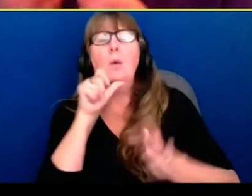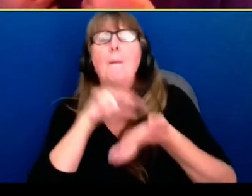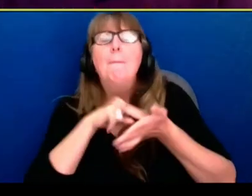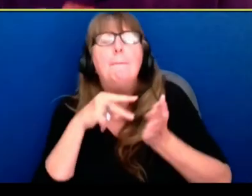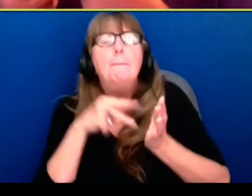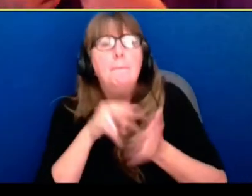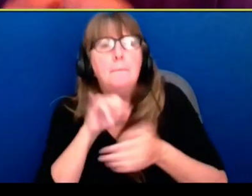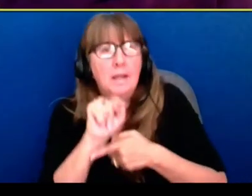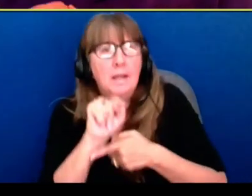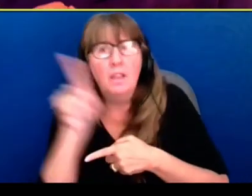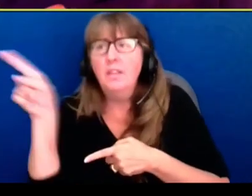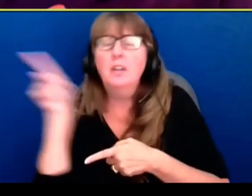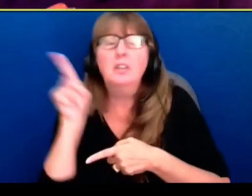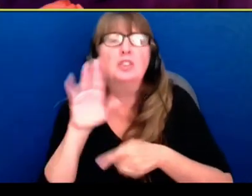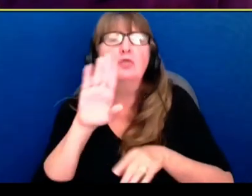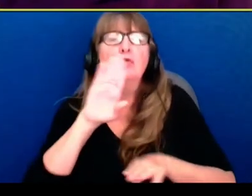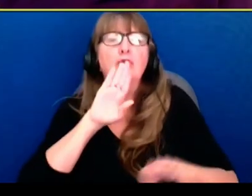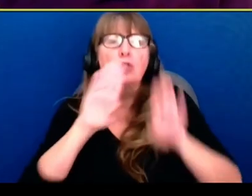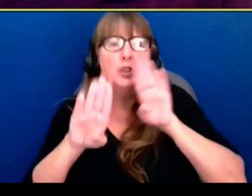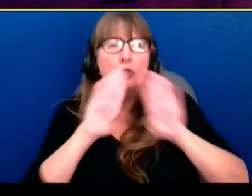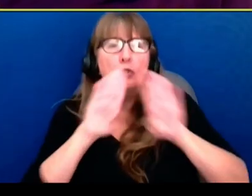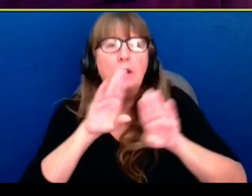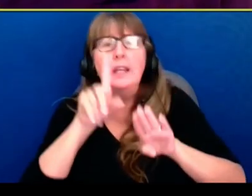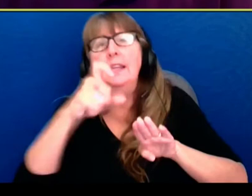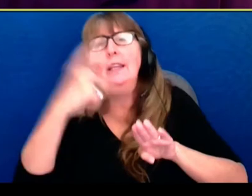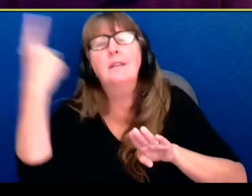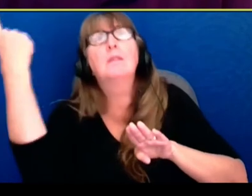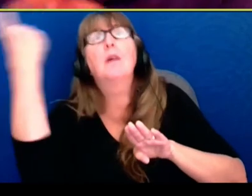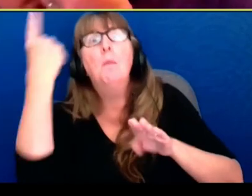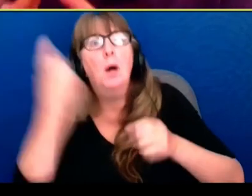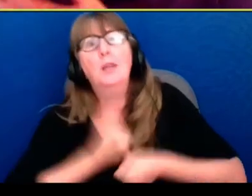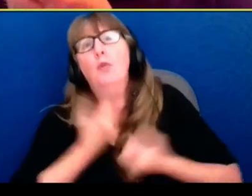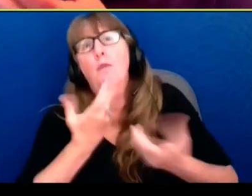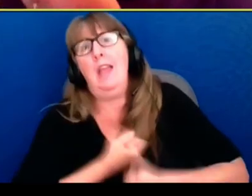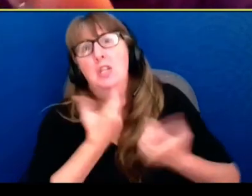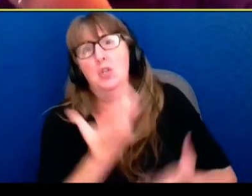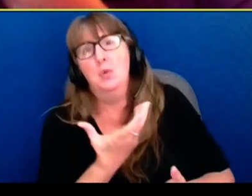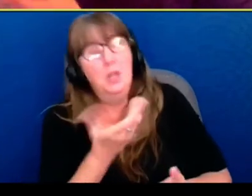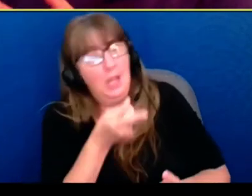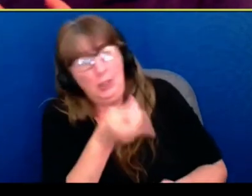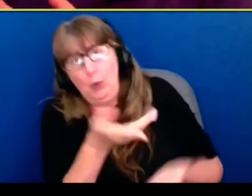They're just frustrated and need somebody to vent to, and you happen to be that person